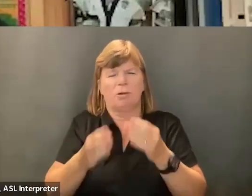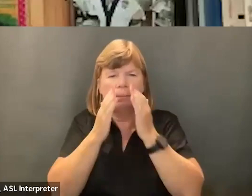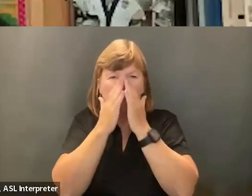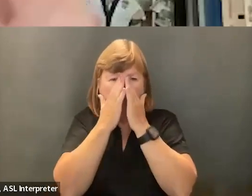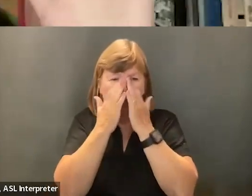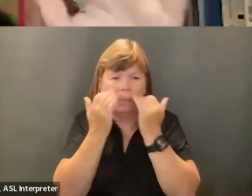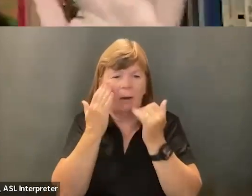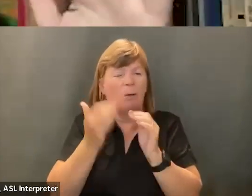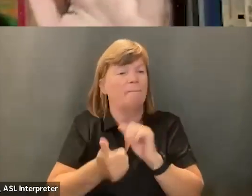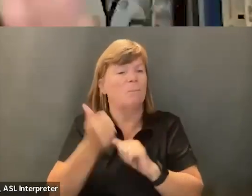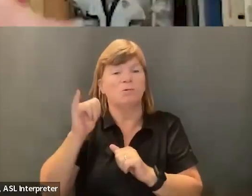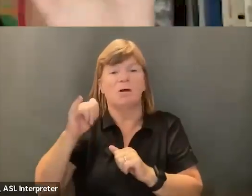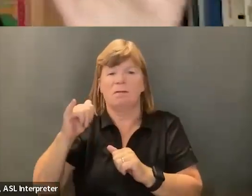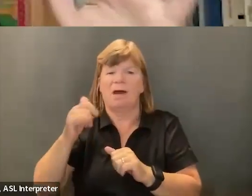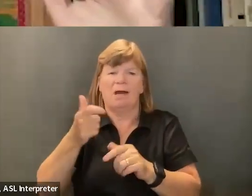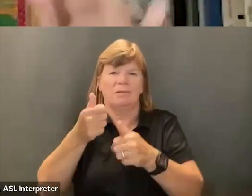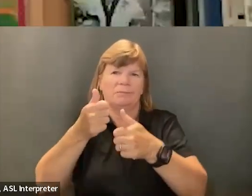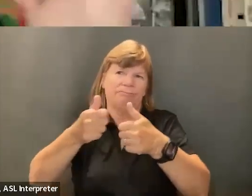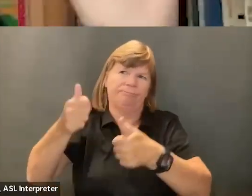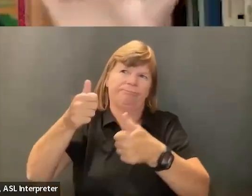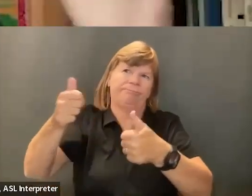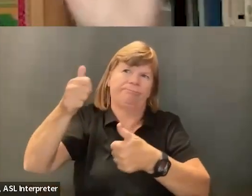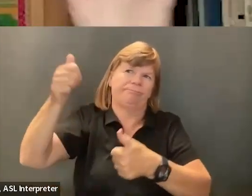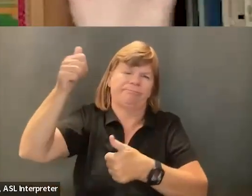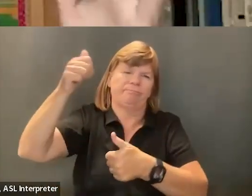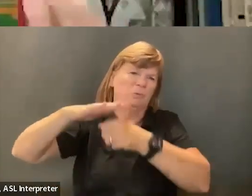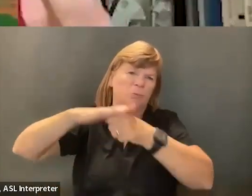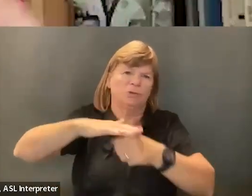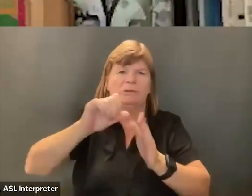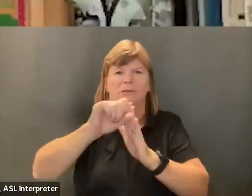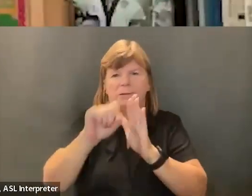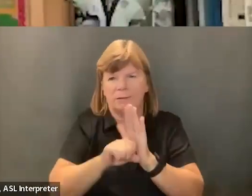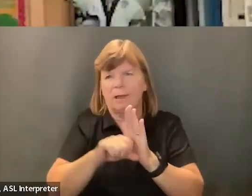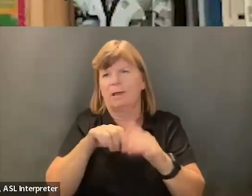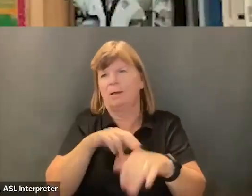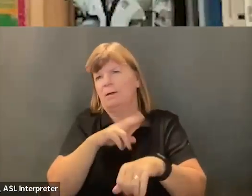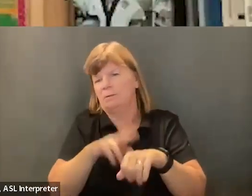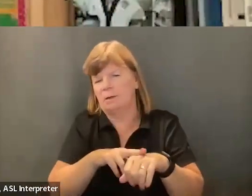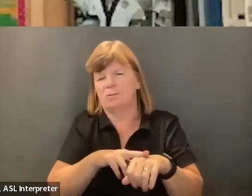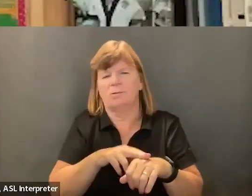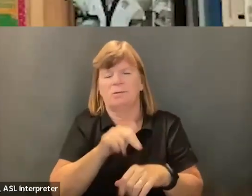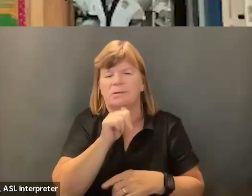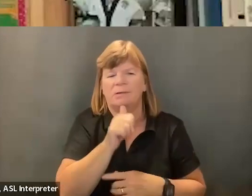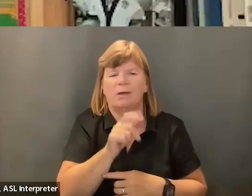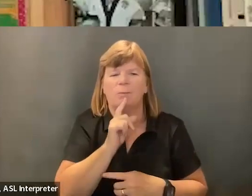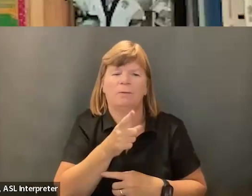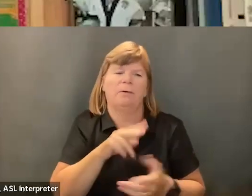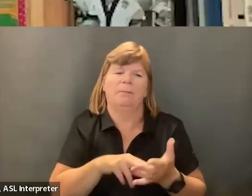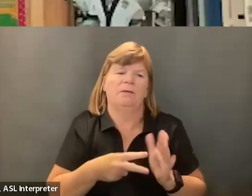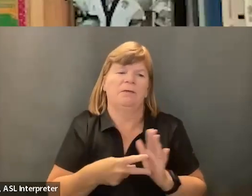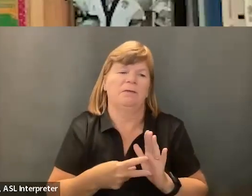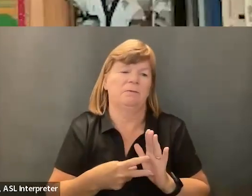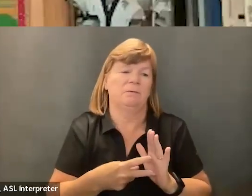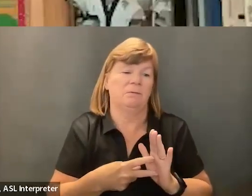come from above the you know from state from that National they're not necessarily you know at the